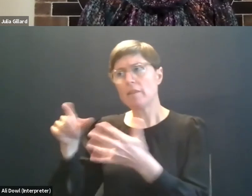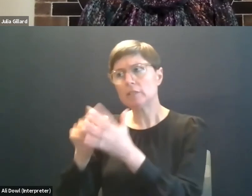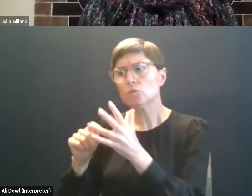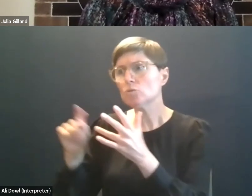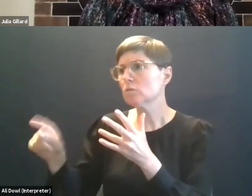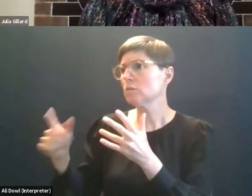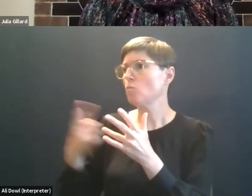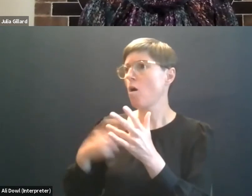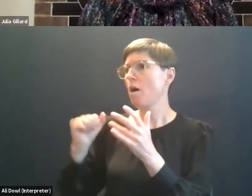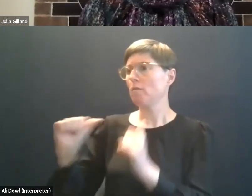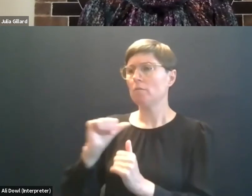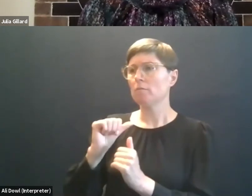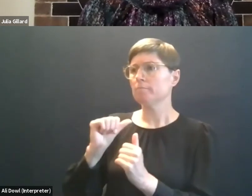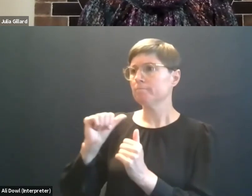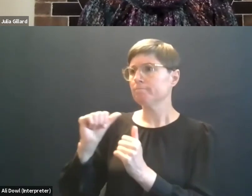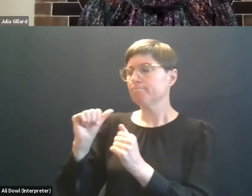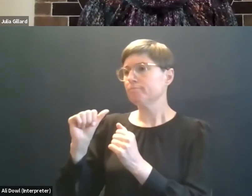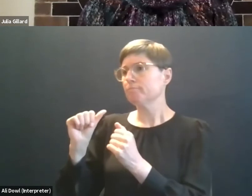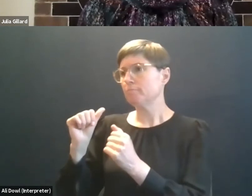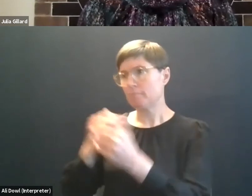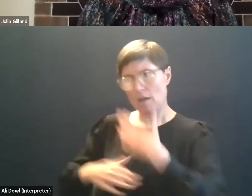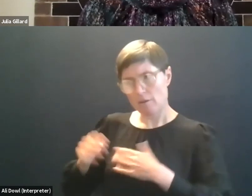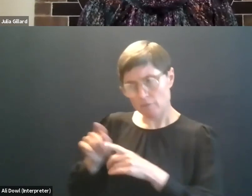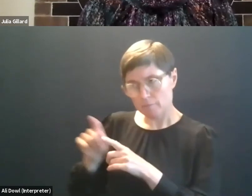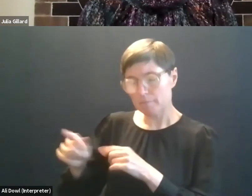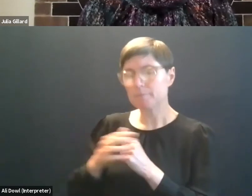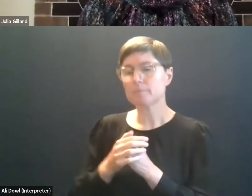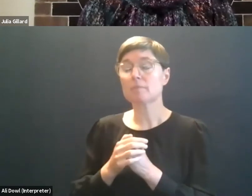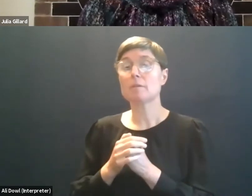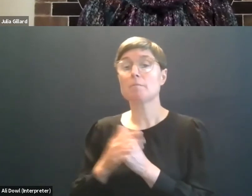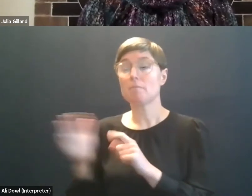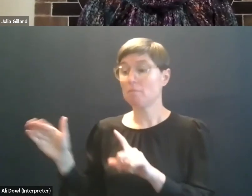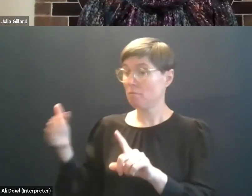I think to your question, more and more we can just allow ourselves to live in our own